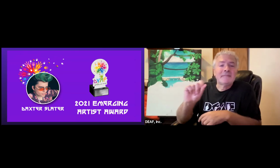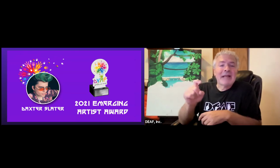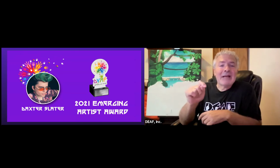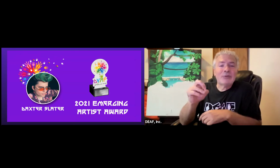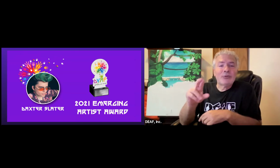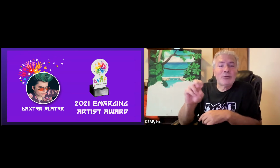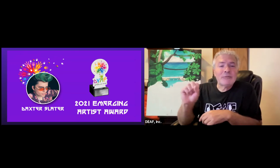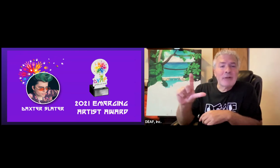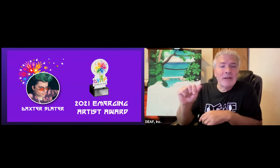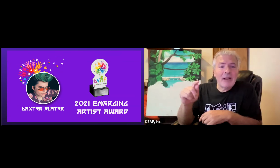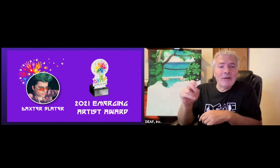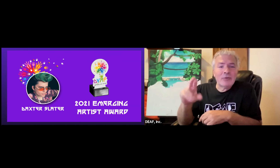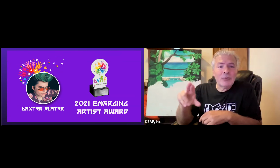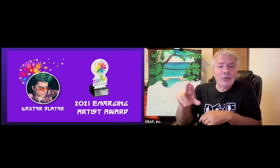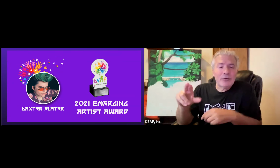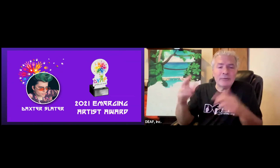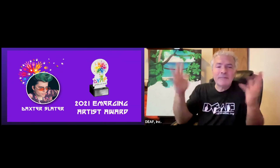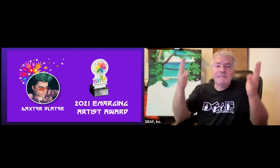Daxter Slater.